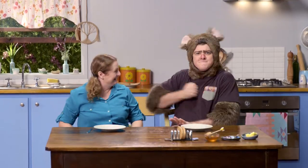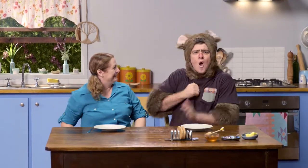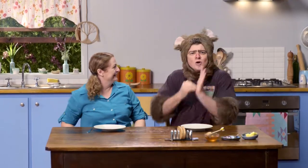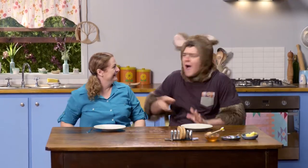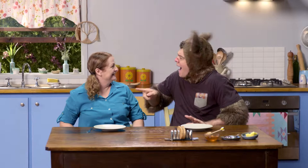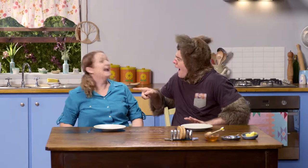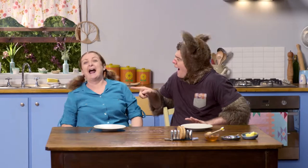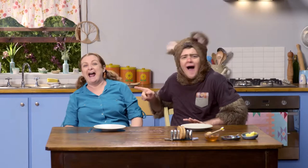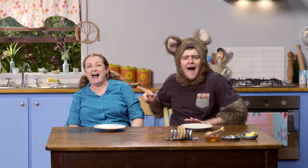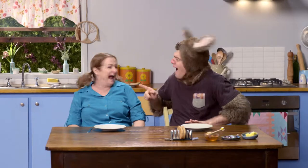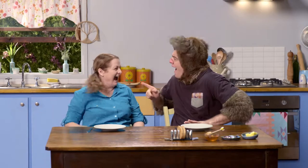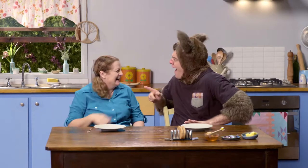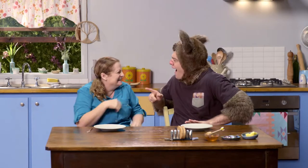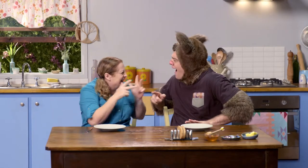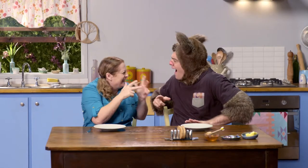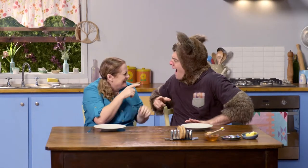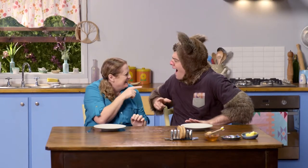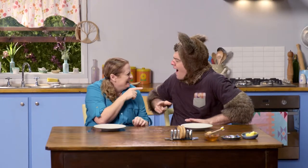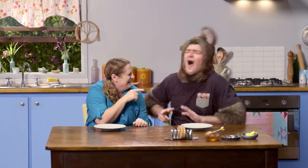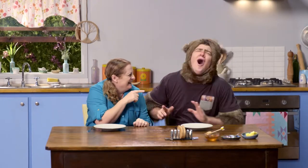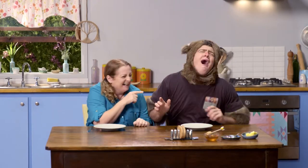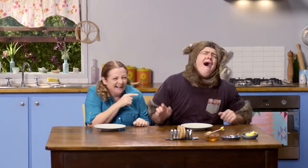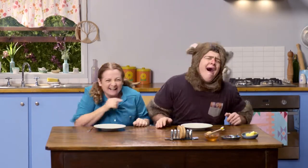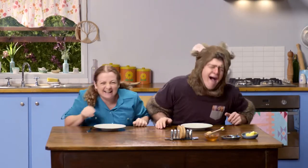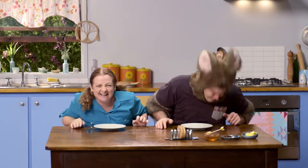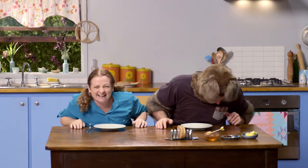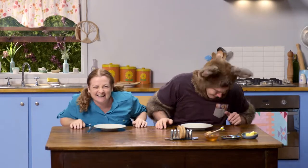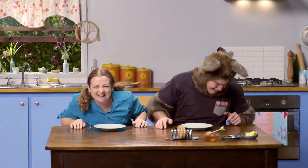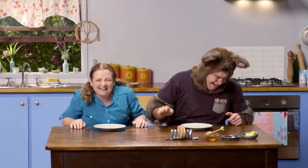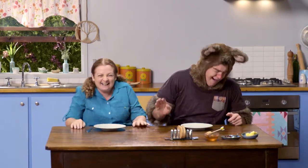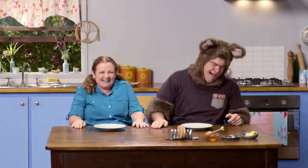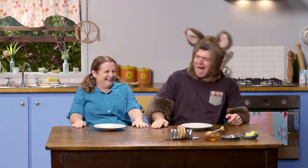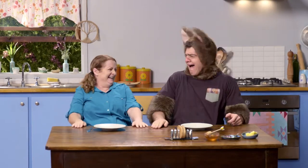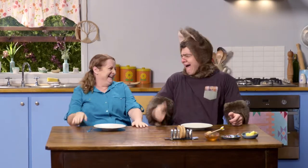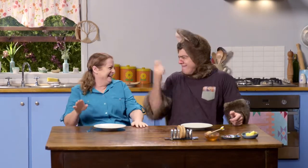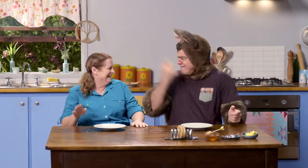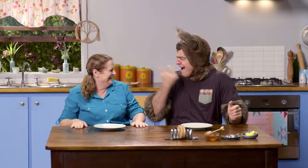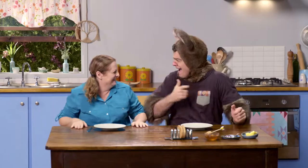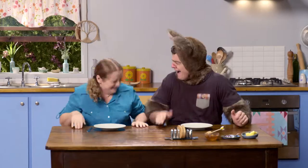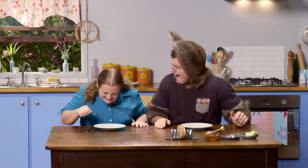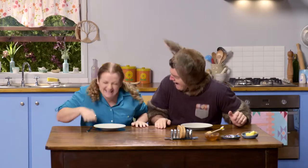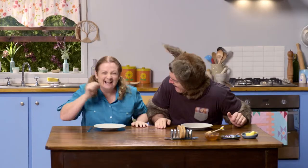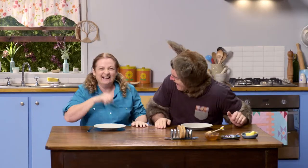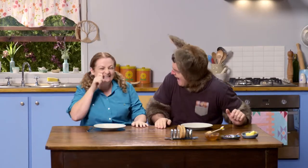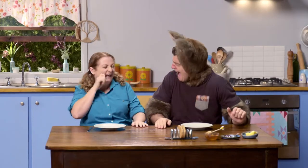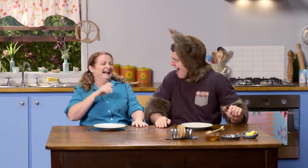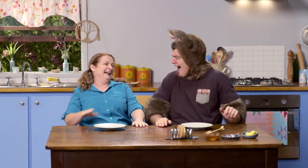This is your chair. And that's my chair. I'm just playing with you. You're funny!